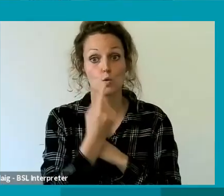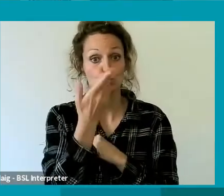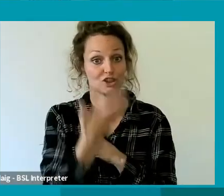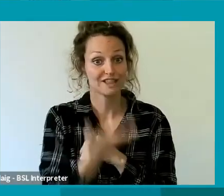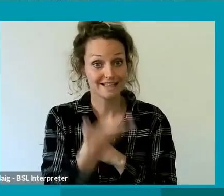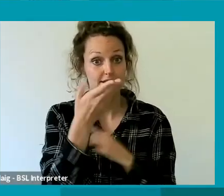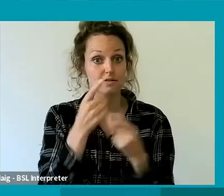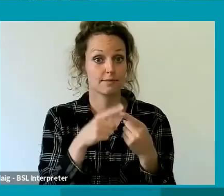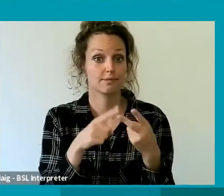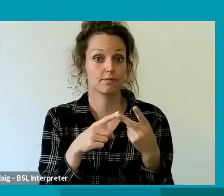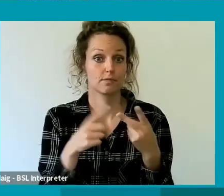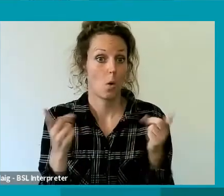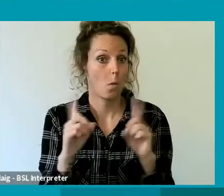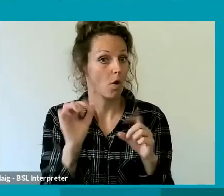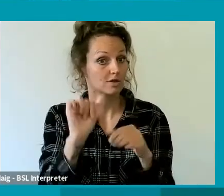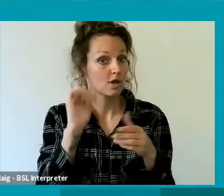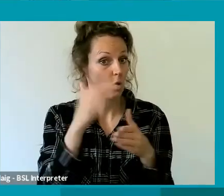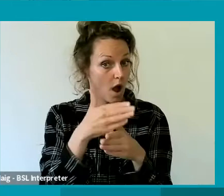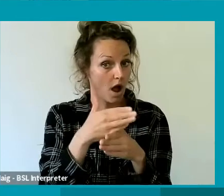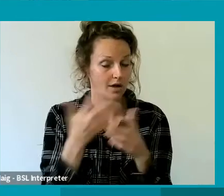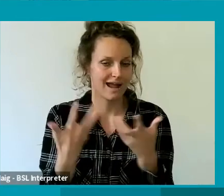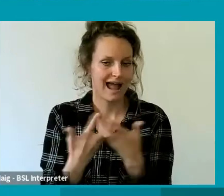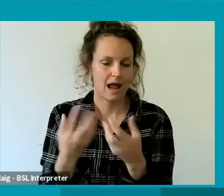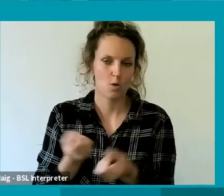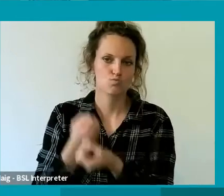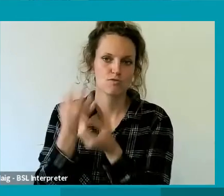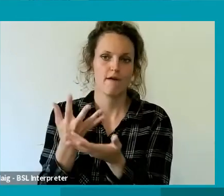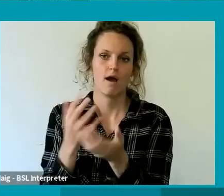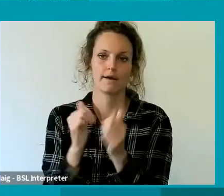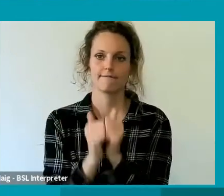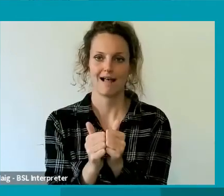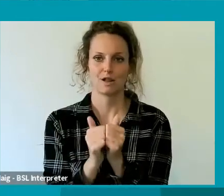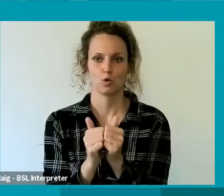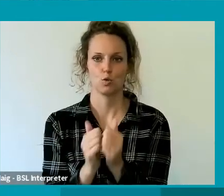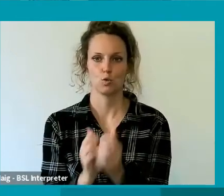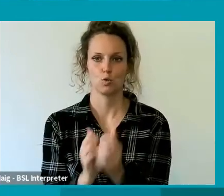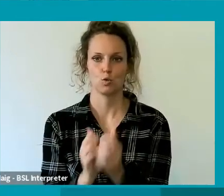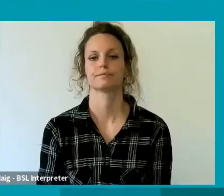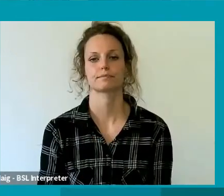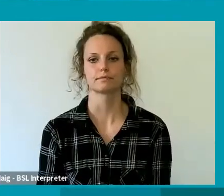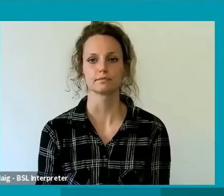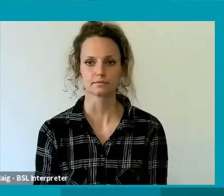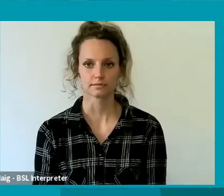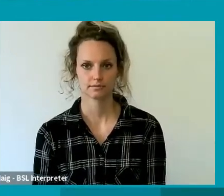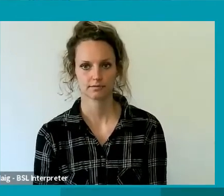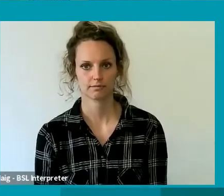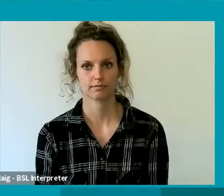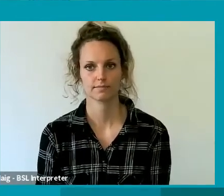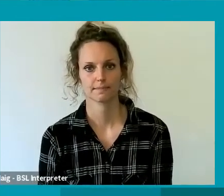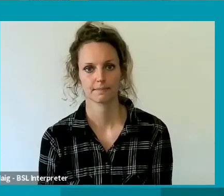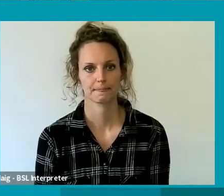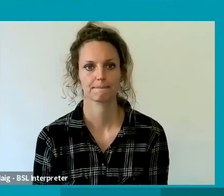does and how she provides value. OK, so let's go to the next slide.